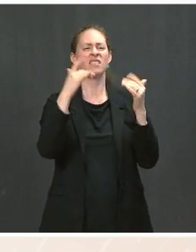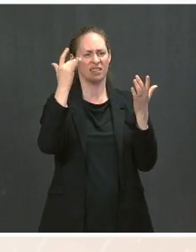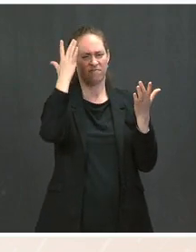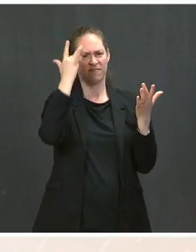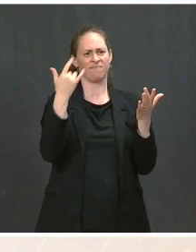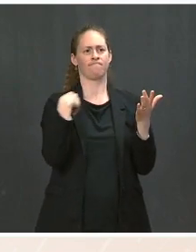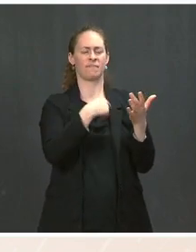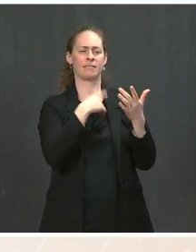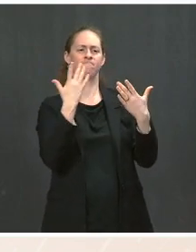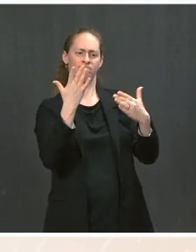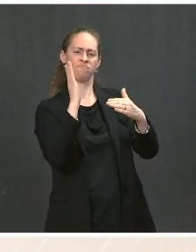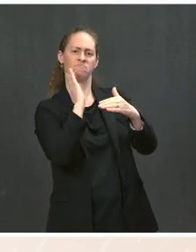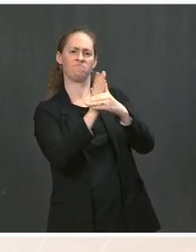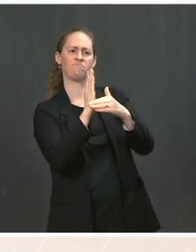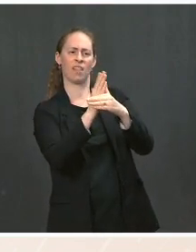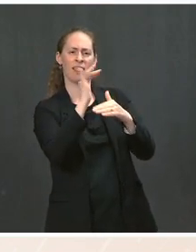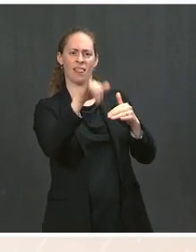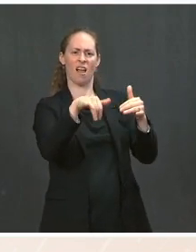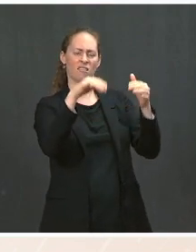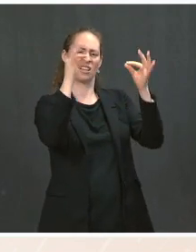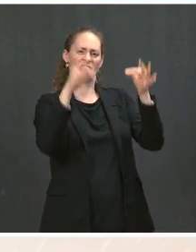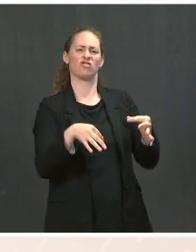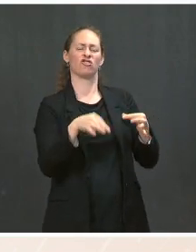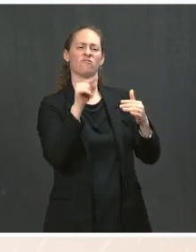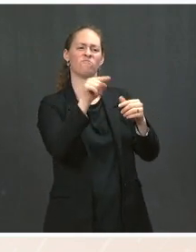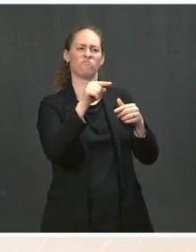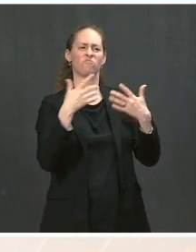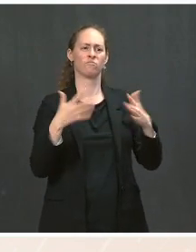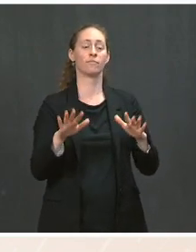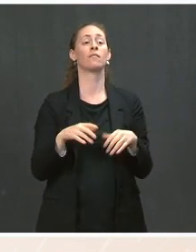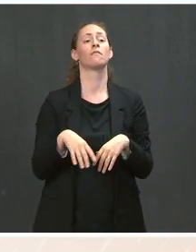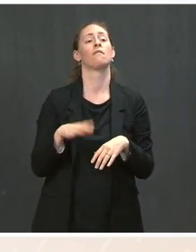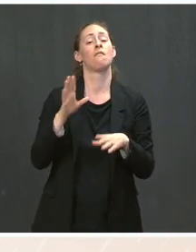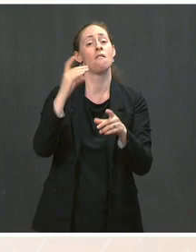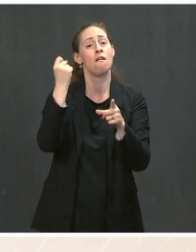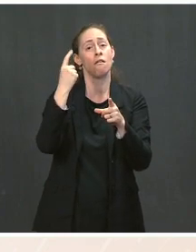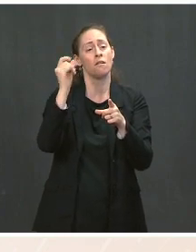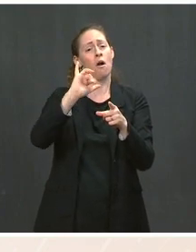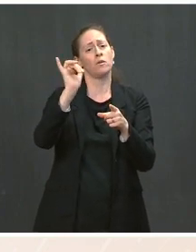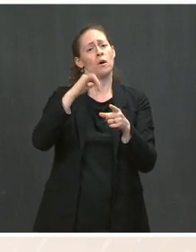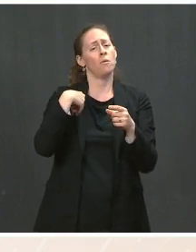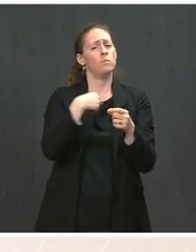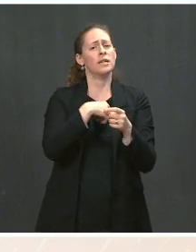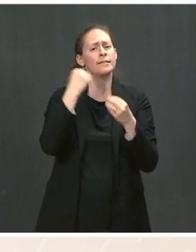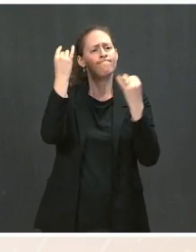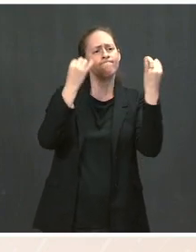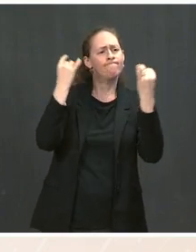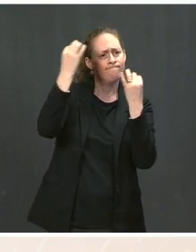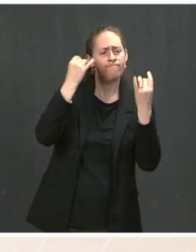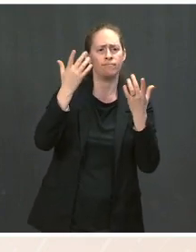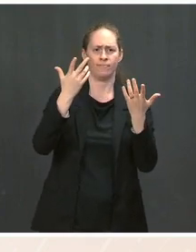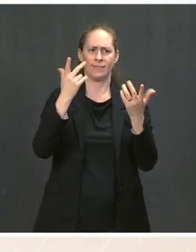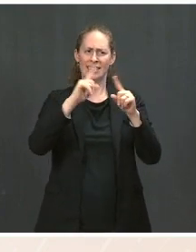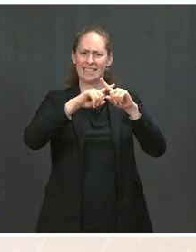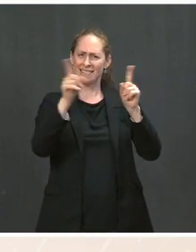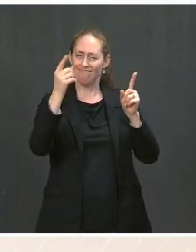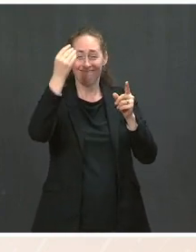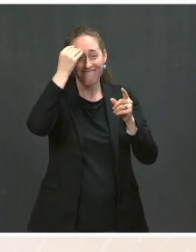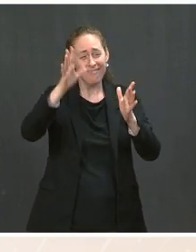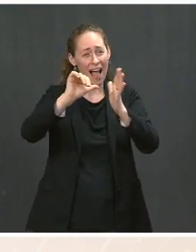in the judgment, including the difficulty of -- of the operating environment and, of course, the reliance on detainee reporting.